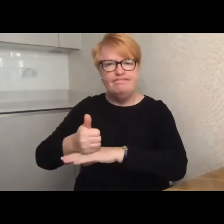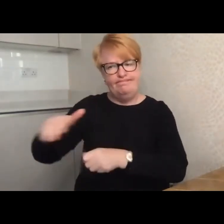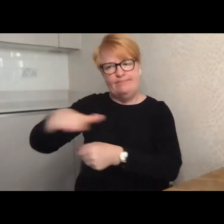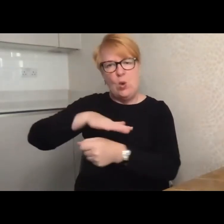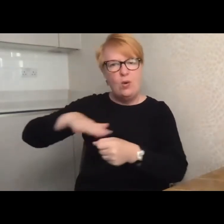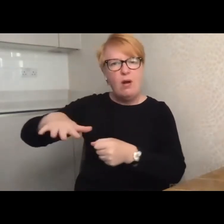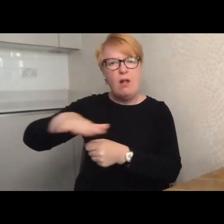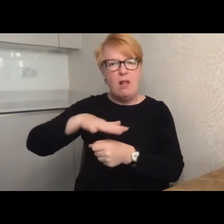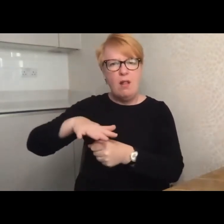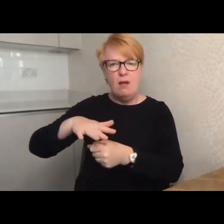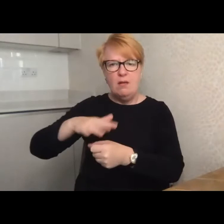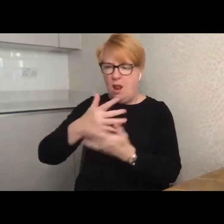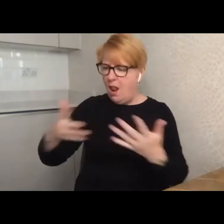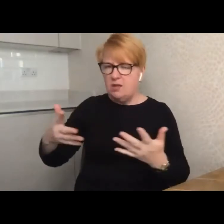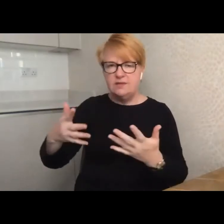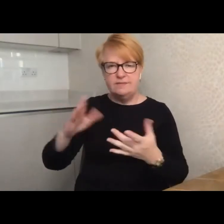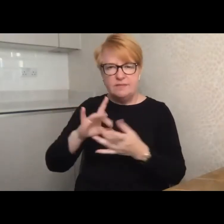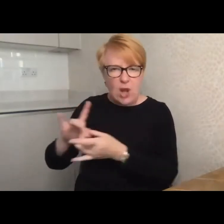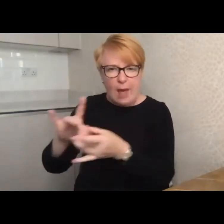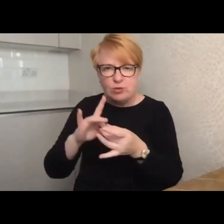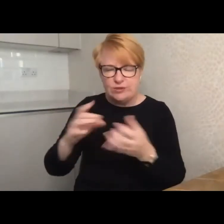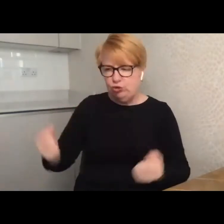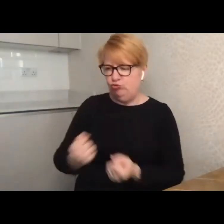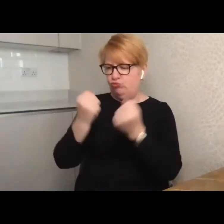collaborative projects include workshops, and participatory projects.